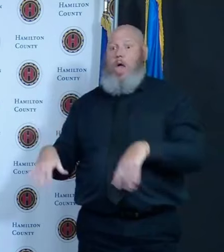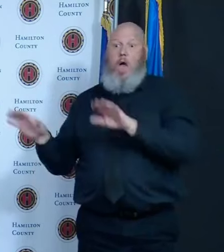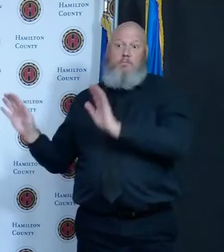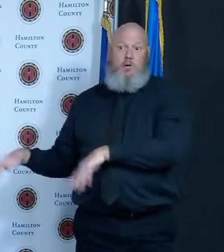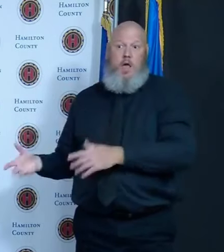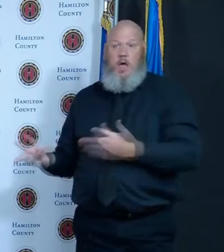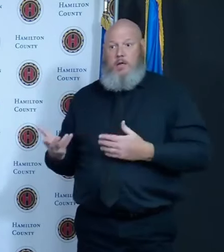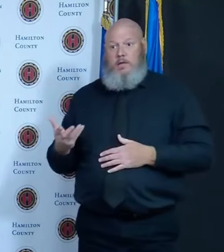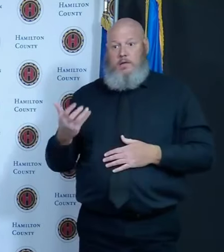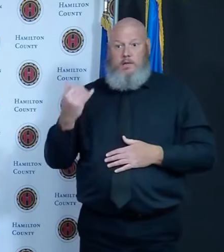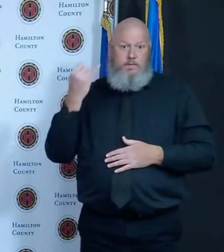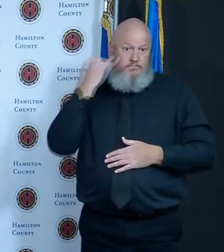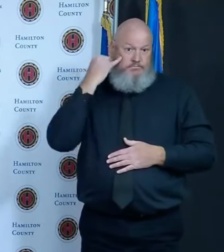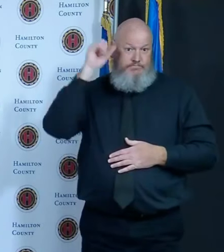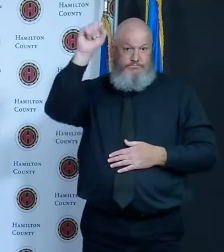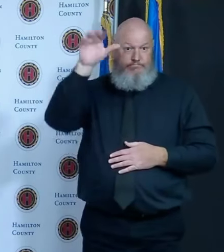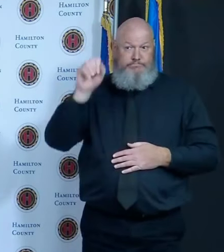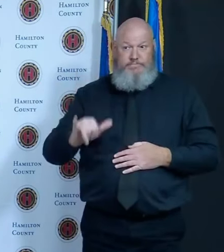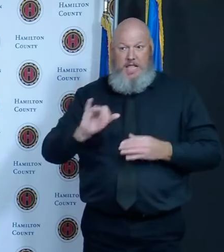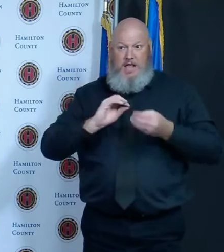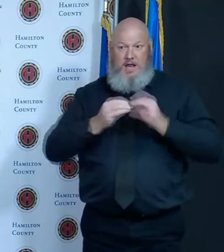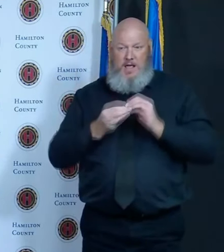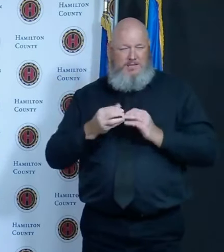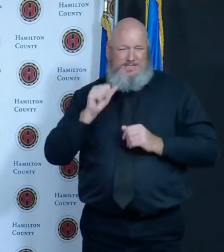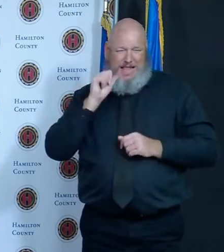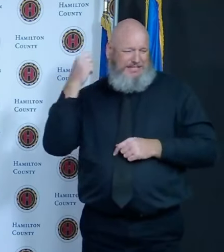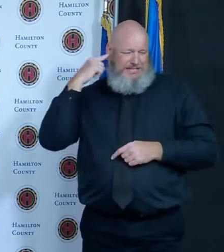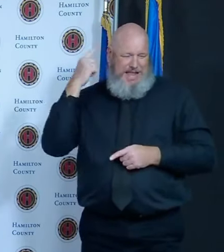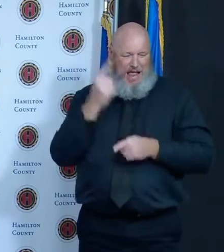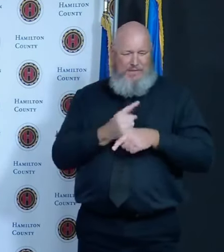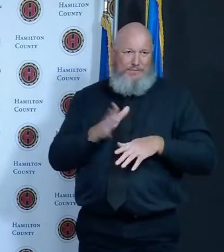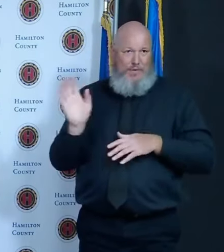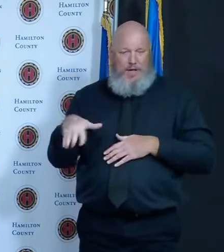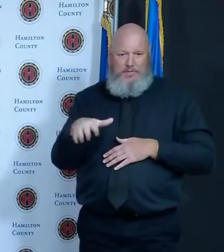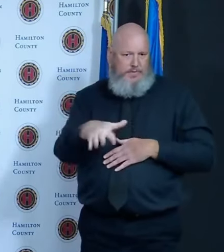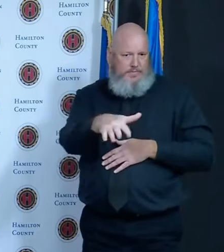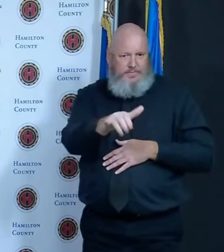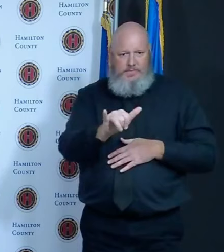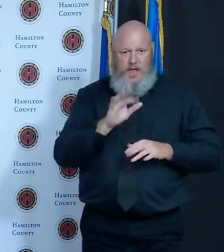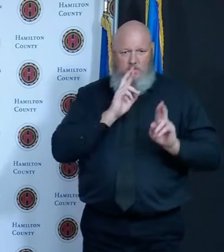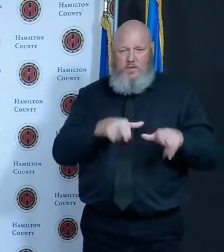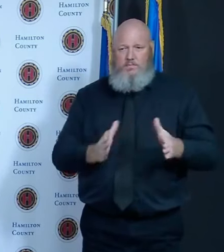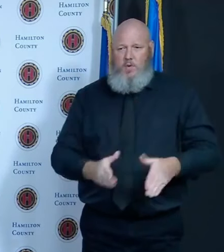of not come to pass and people there's a kind of our strong vocal maybe minority